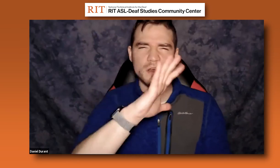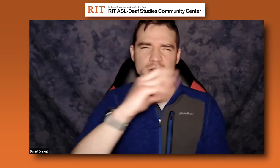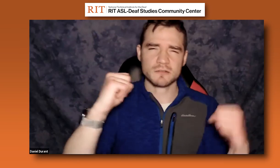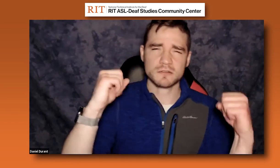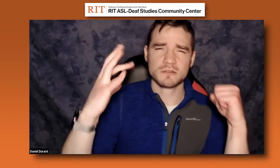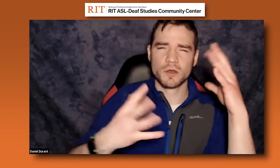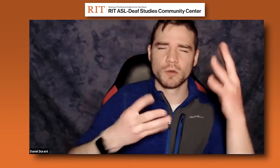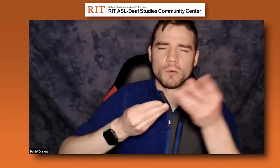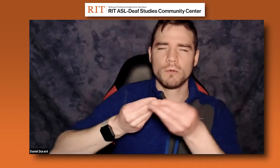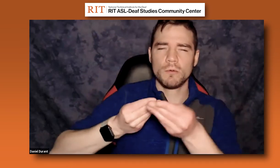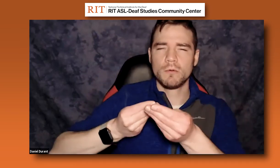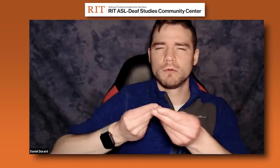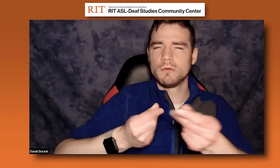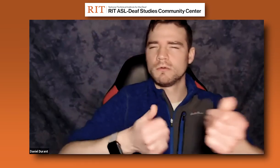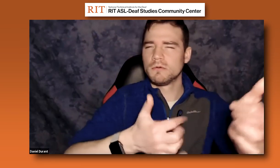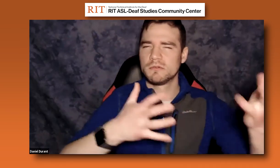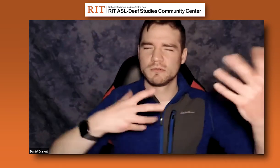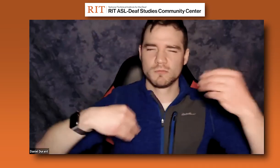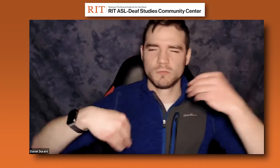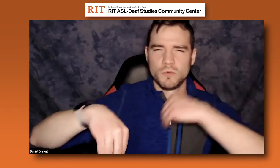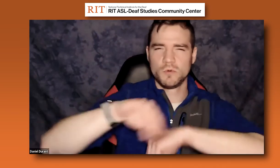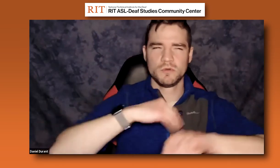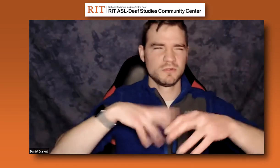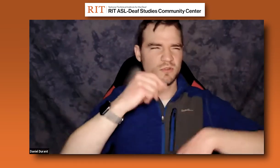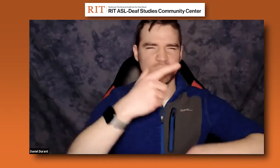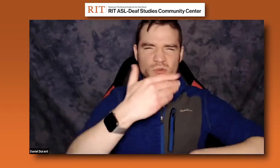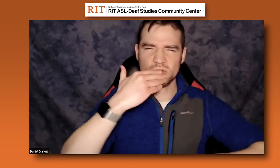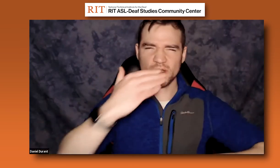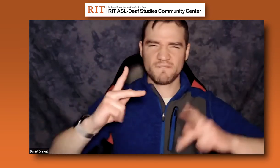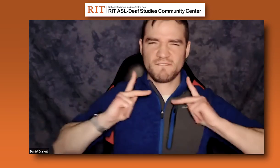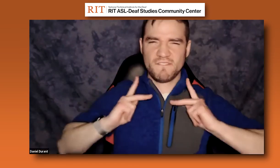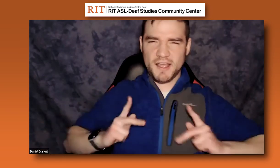He was gorgeous! His signing was gorgeous.